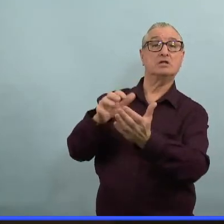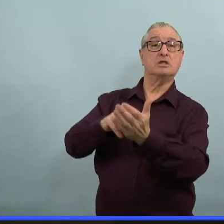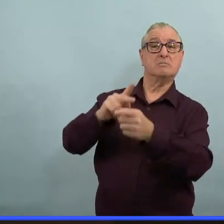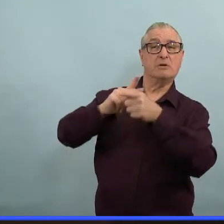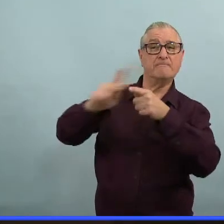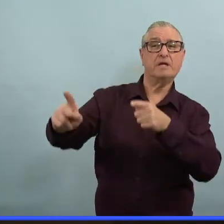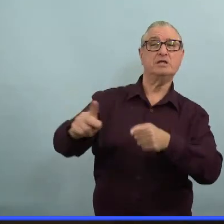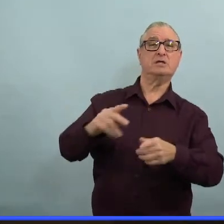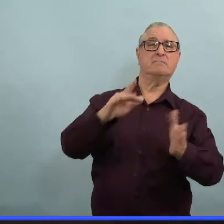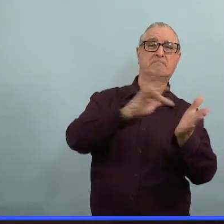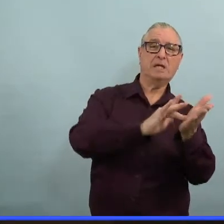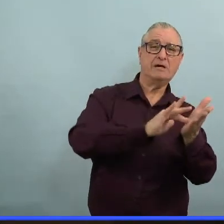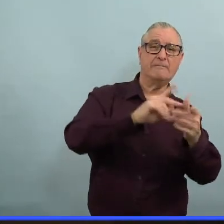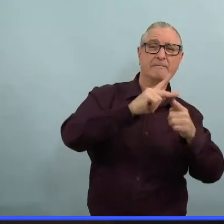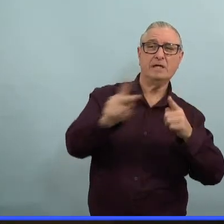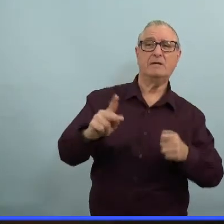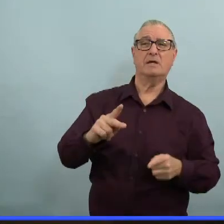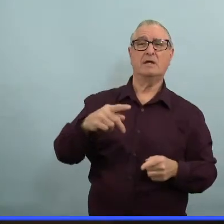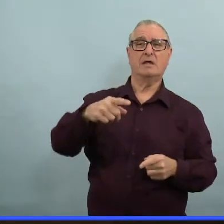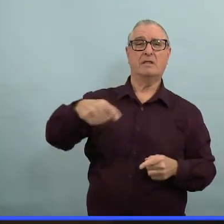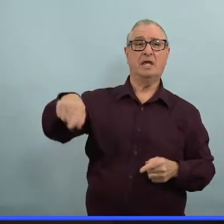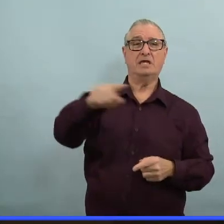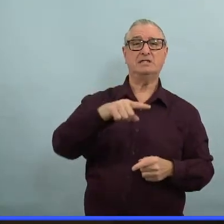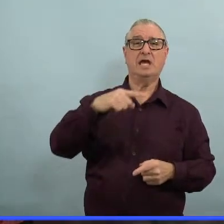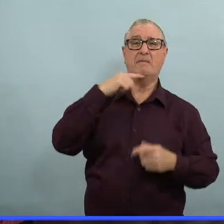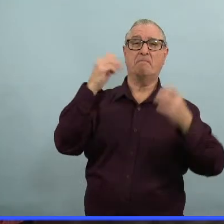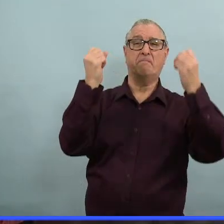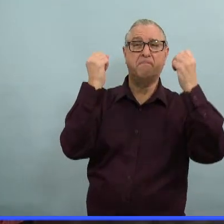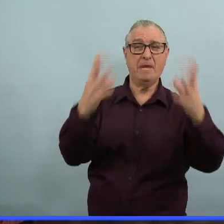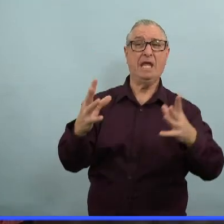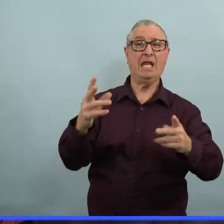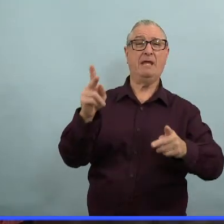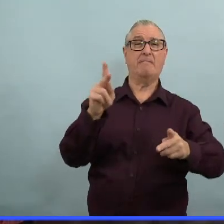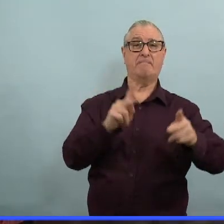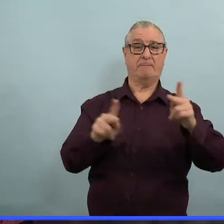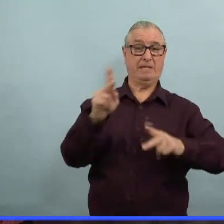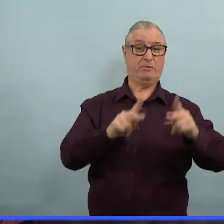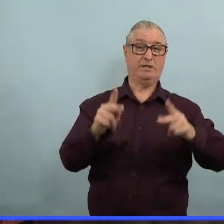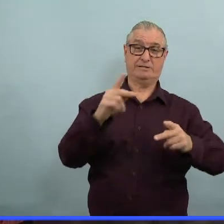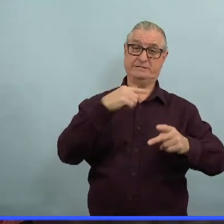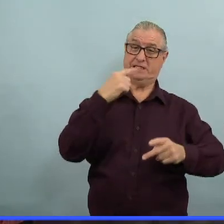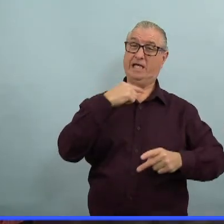disabled and you know compromised now what i would say first and foremost is get vaccinated and make